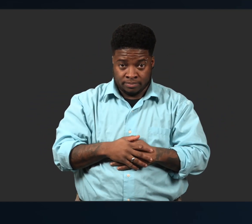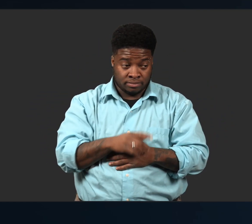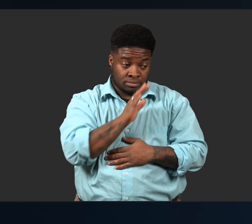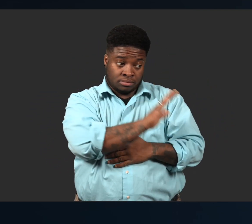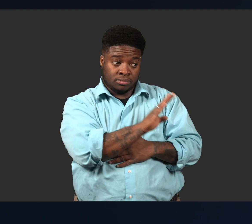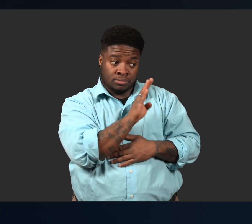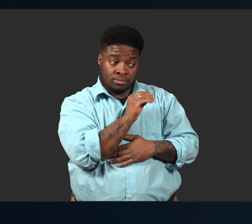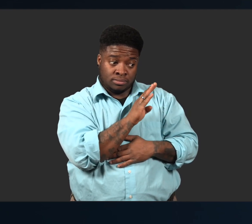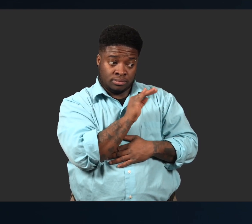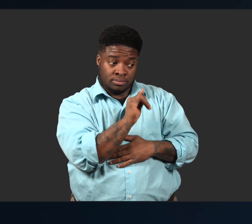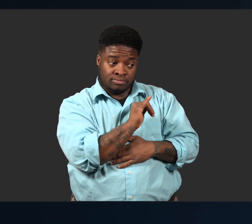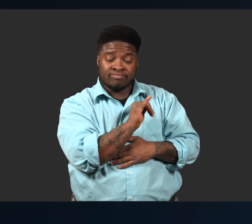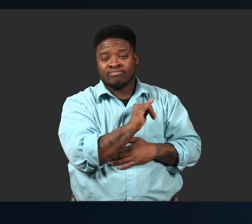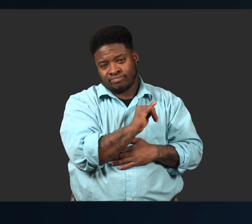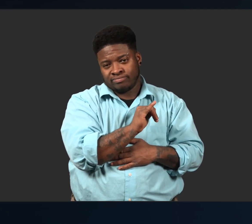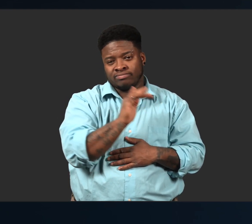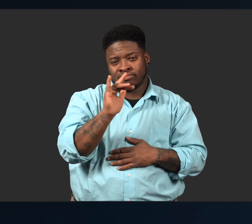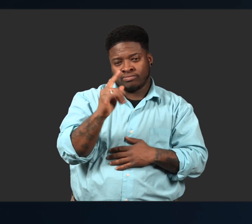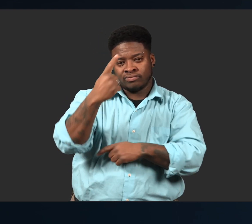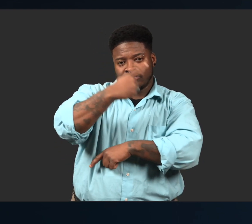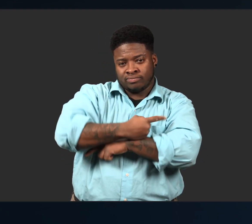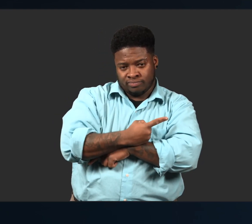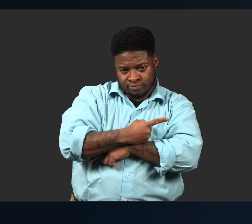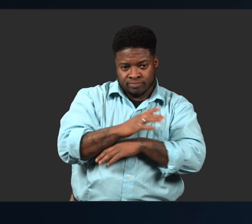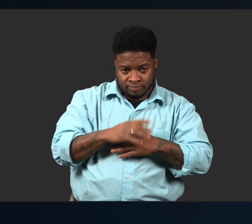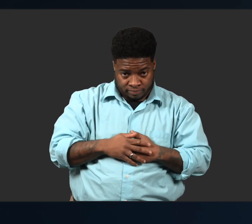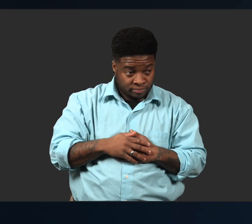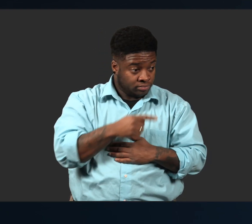Bob's insurance company approves him for a length of 25 days.